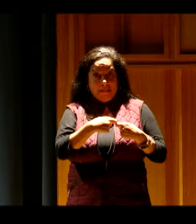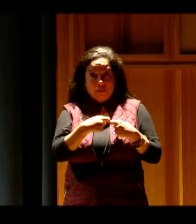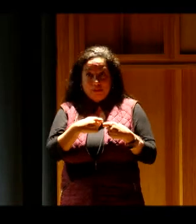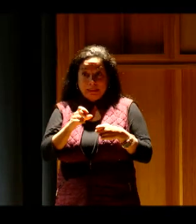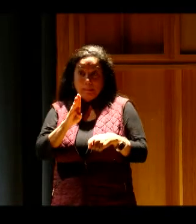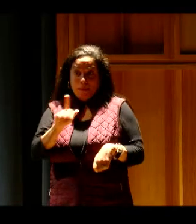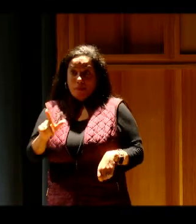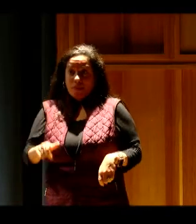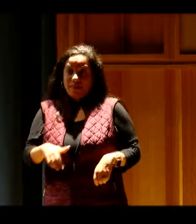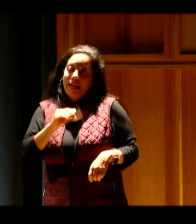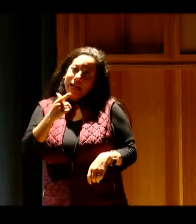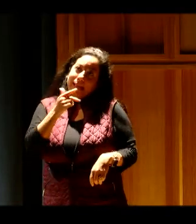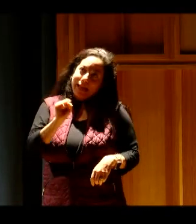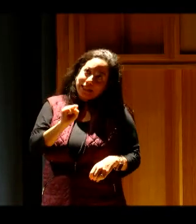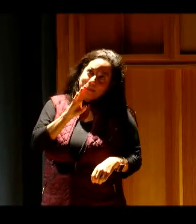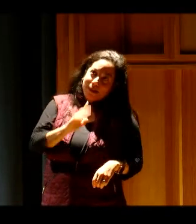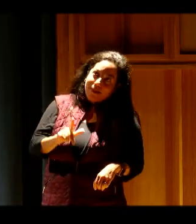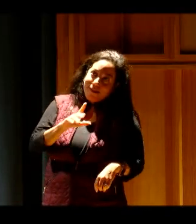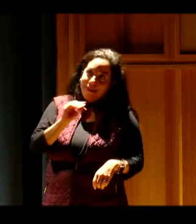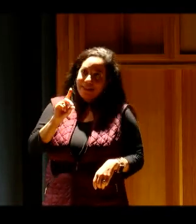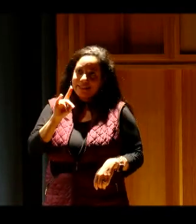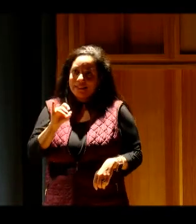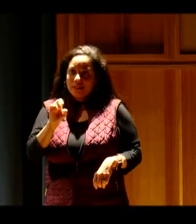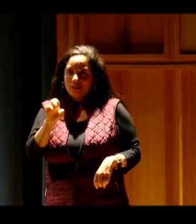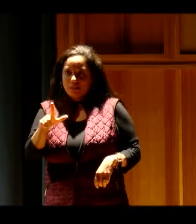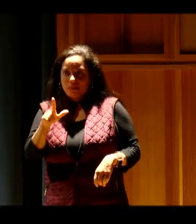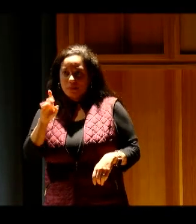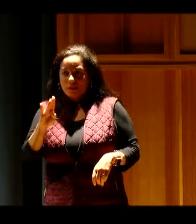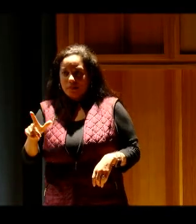and gas bills and diesel bills and all of that and out of that,